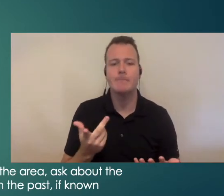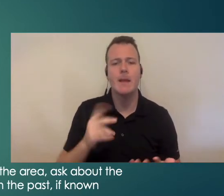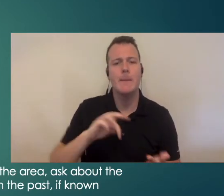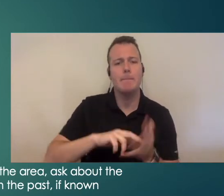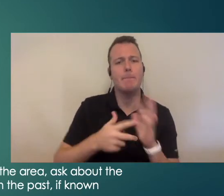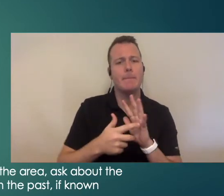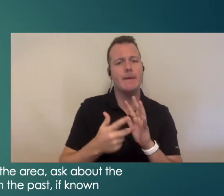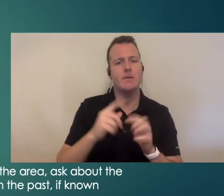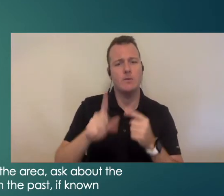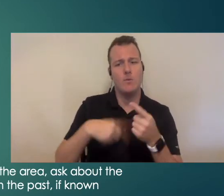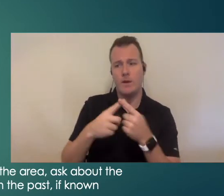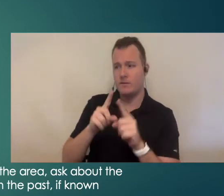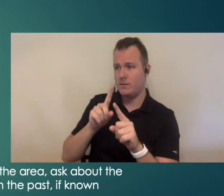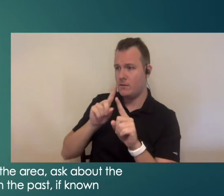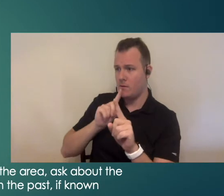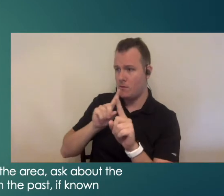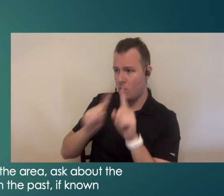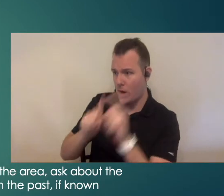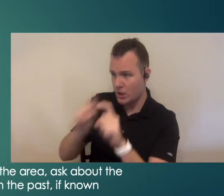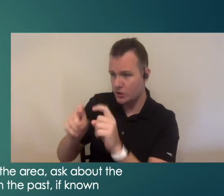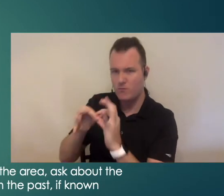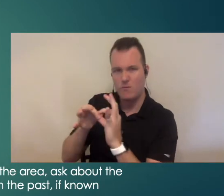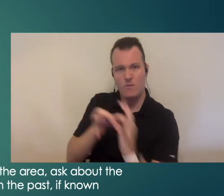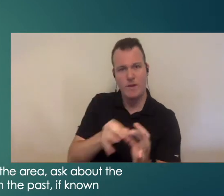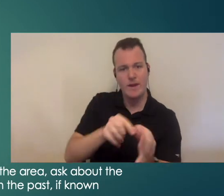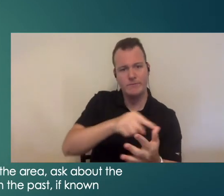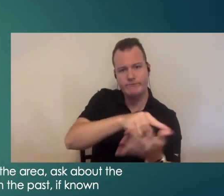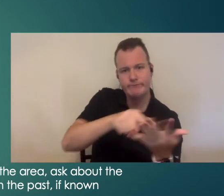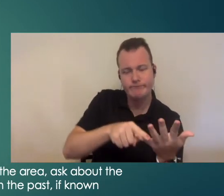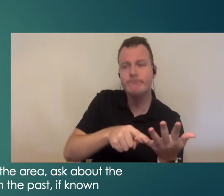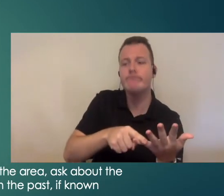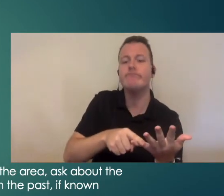that the - show the interviewer that you're interested beyond what you've